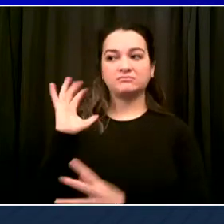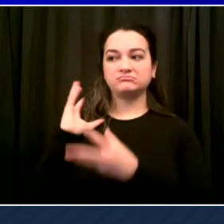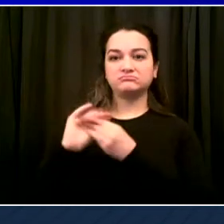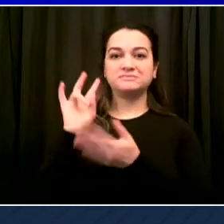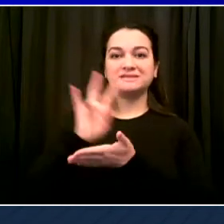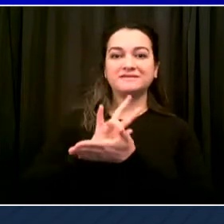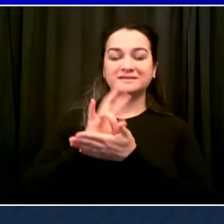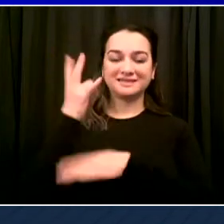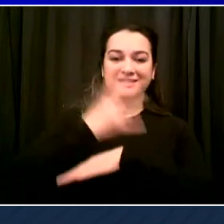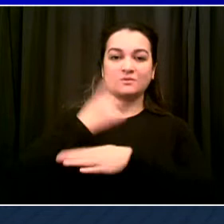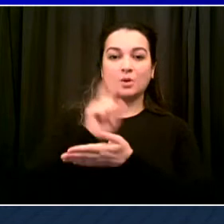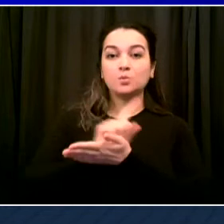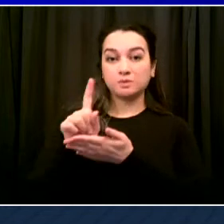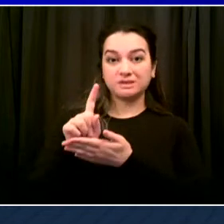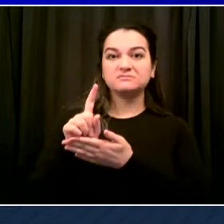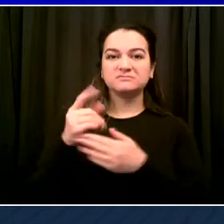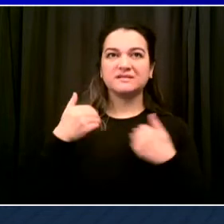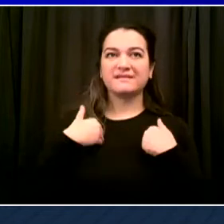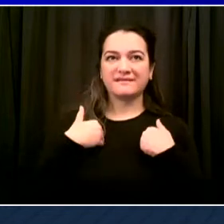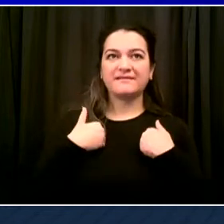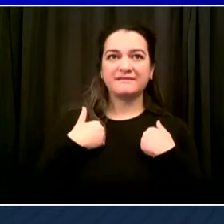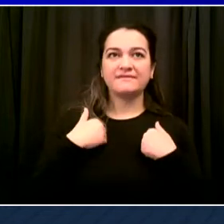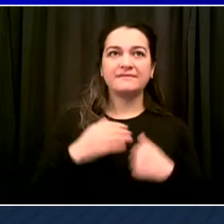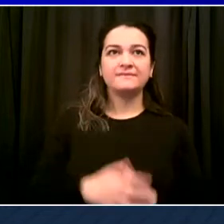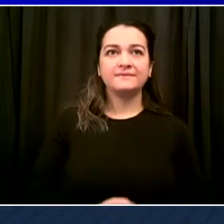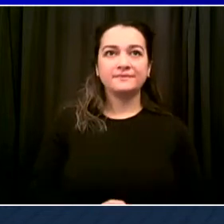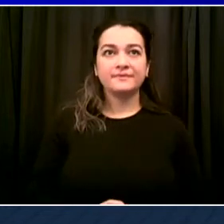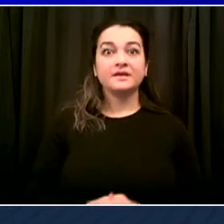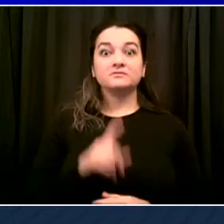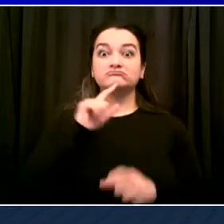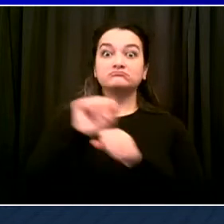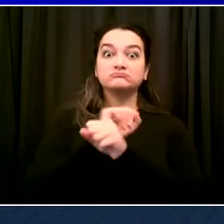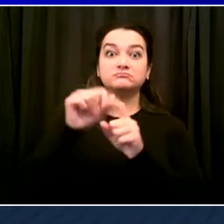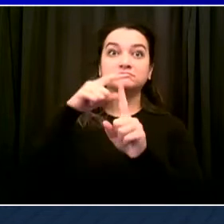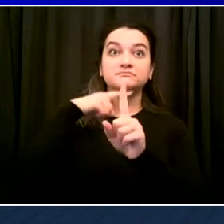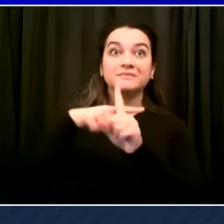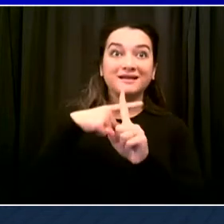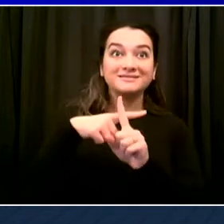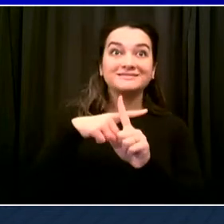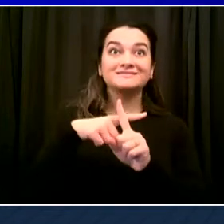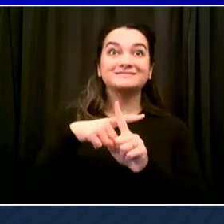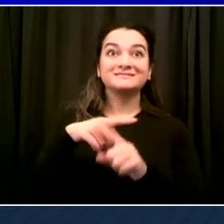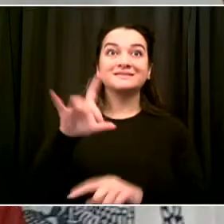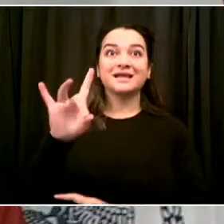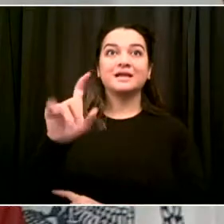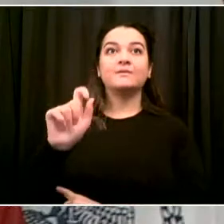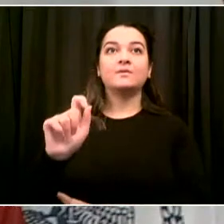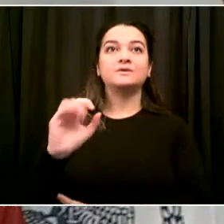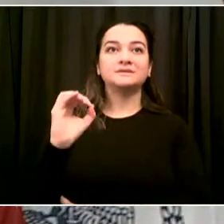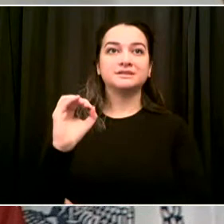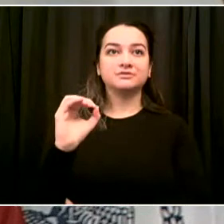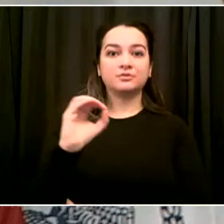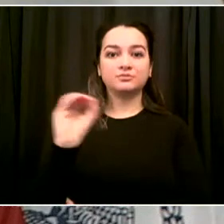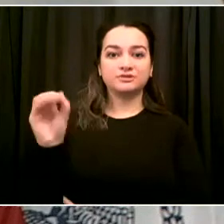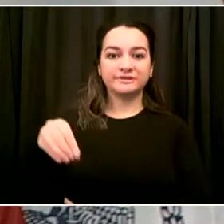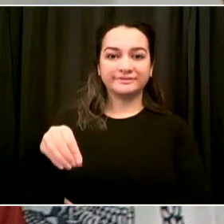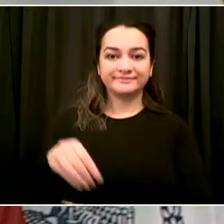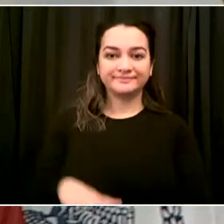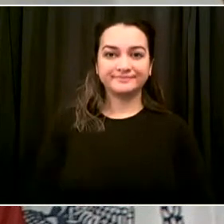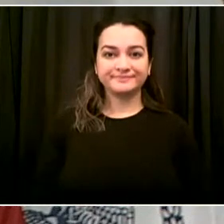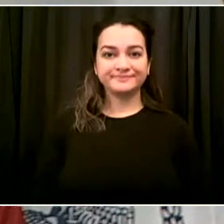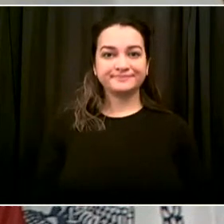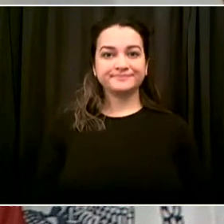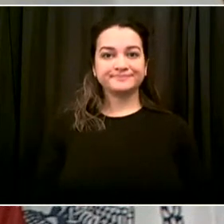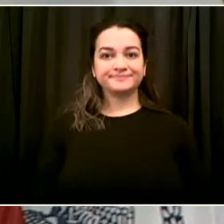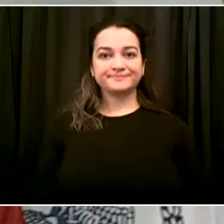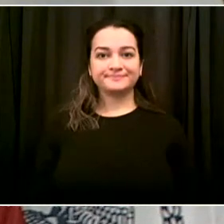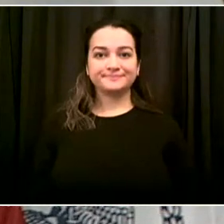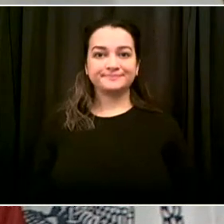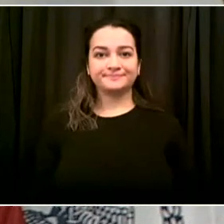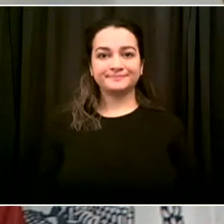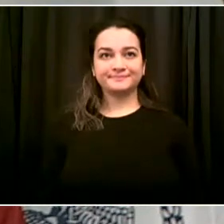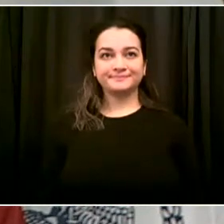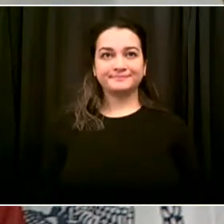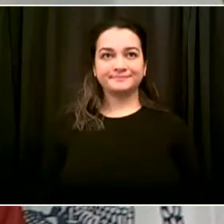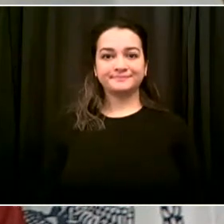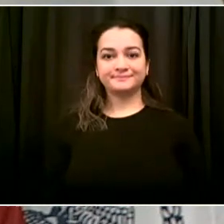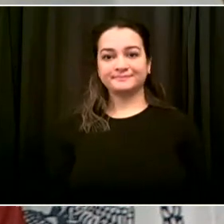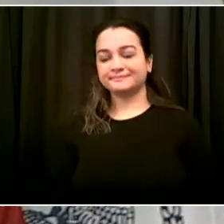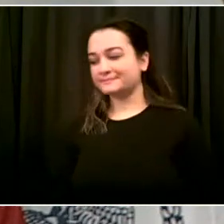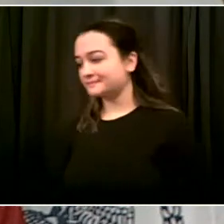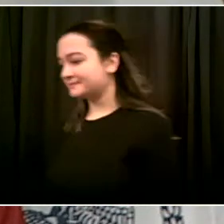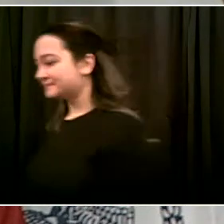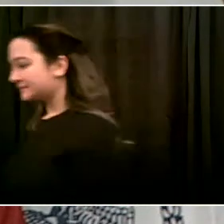DID A's NUMBMBRE, , 46221.